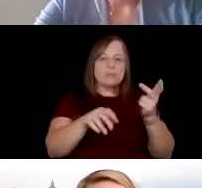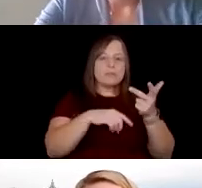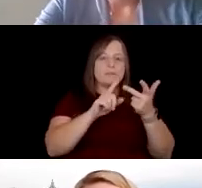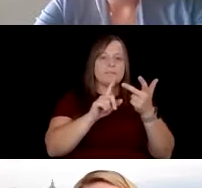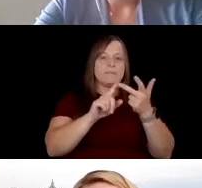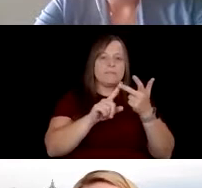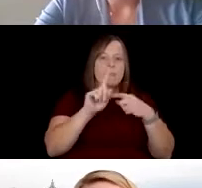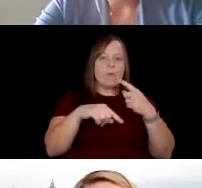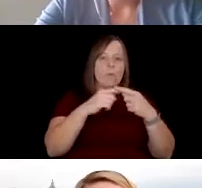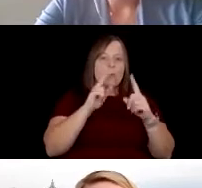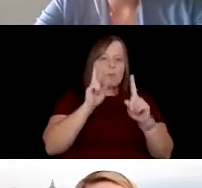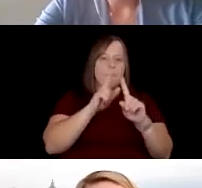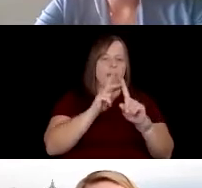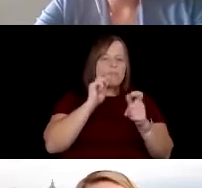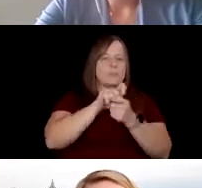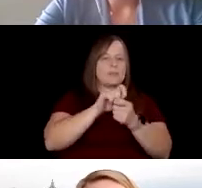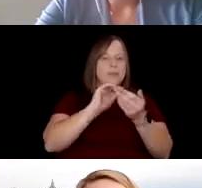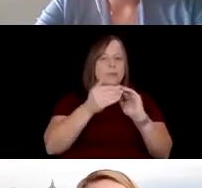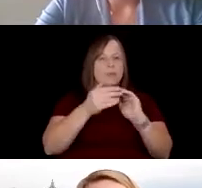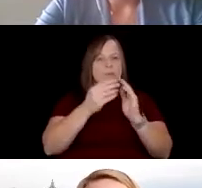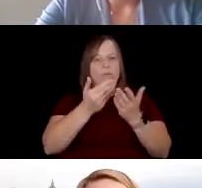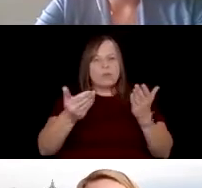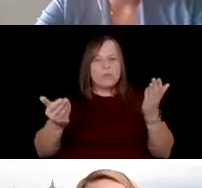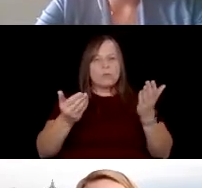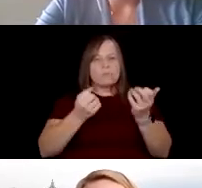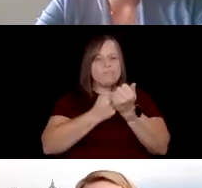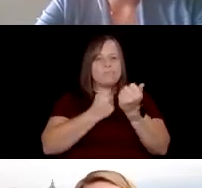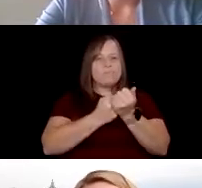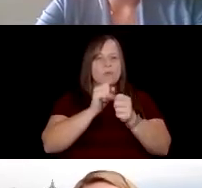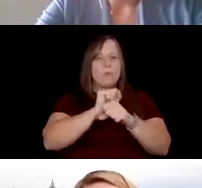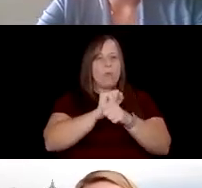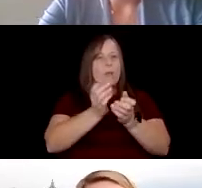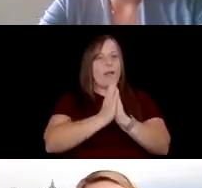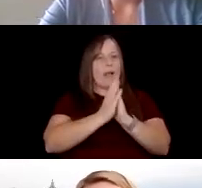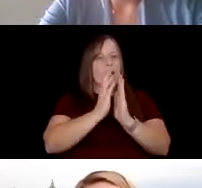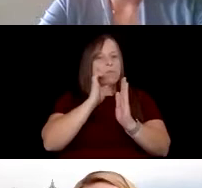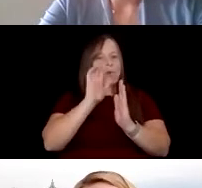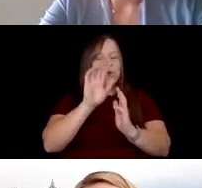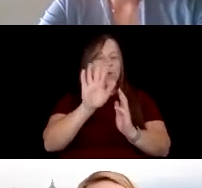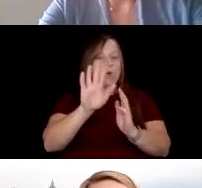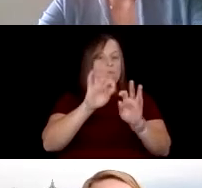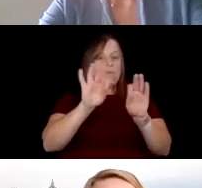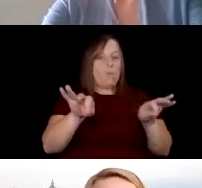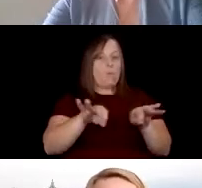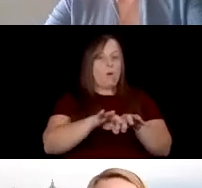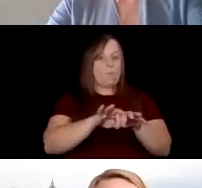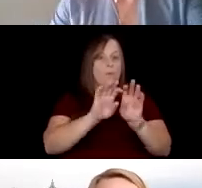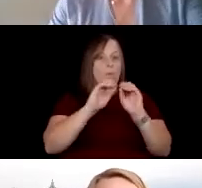when they're applying for certain community resources. Employers can ask for your DD214 if they're an organization that gives preference